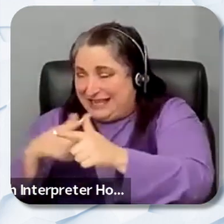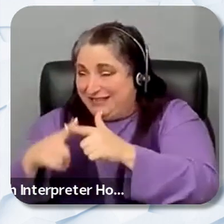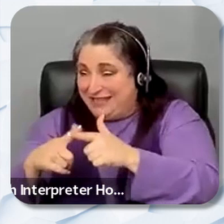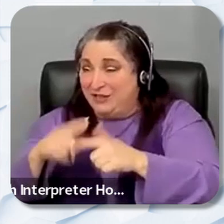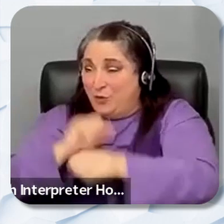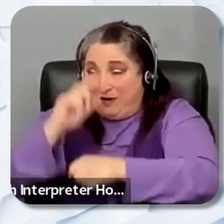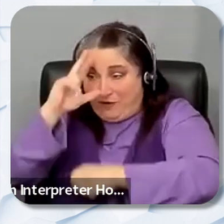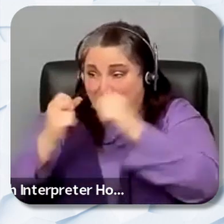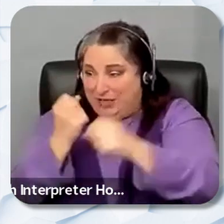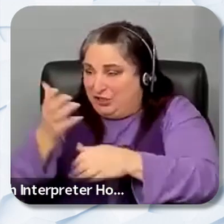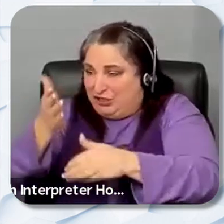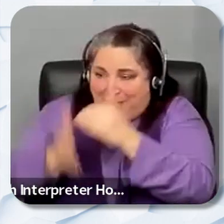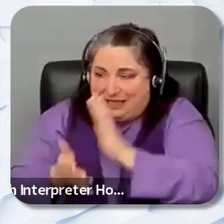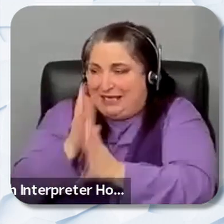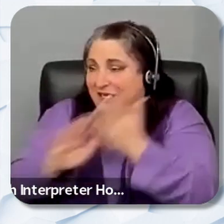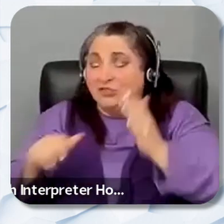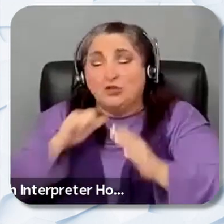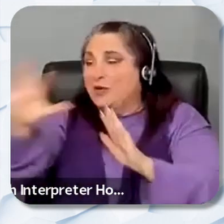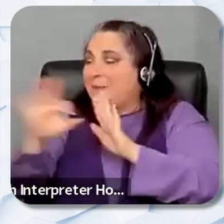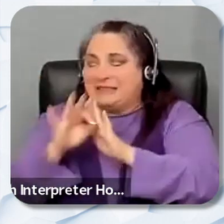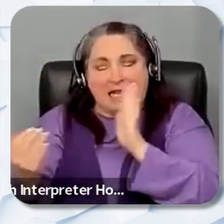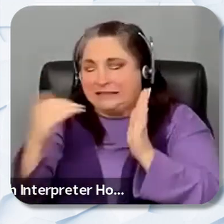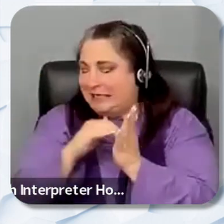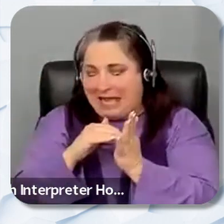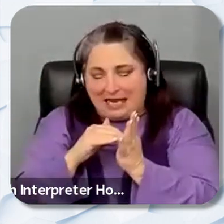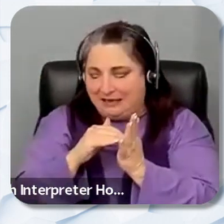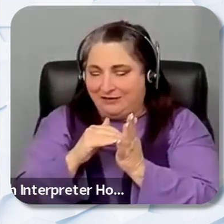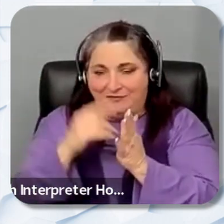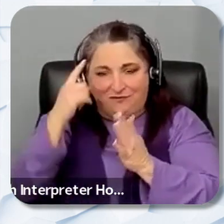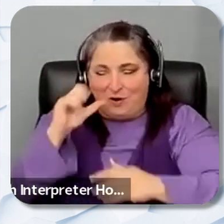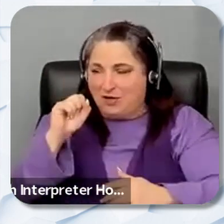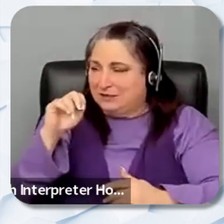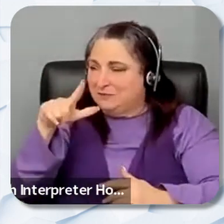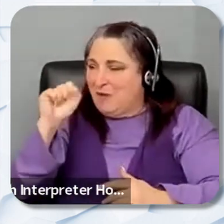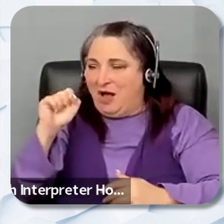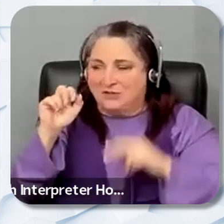years, so you will not be selected again for the smalls monitoring. You won't be eligible